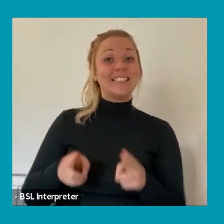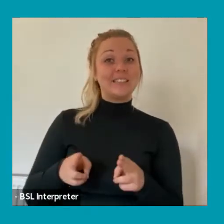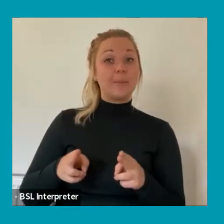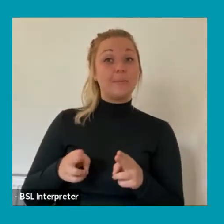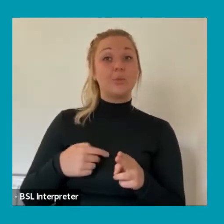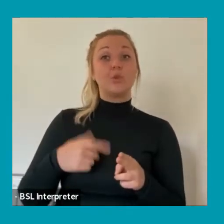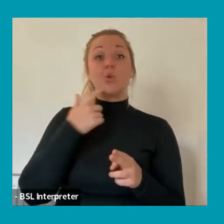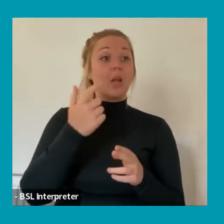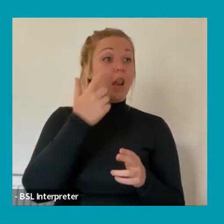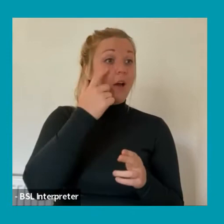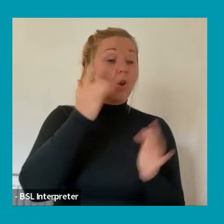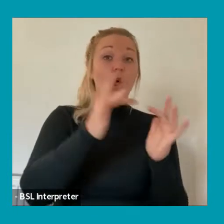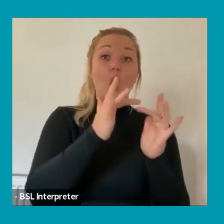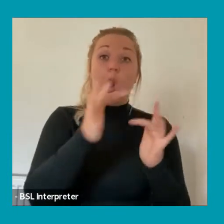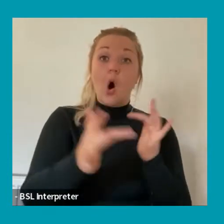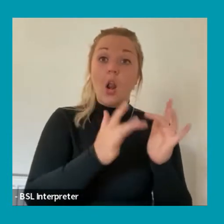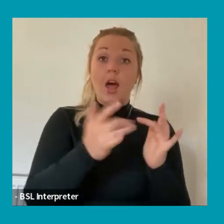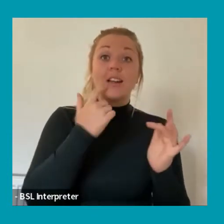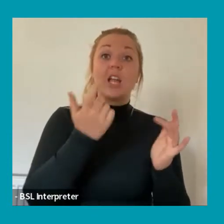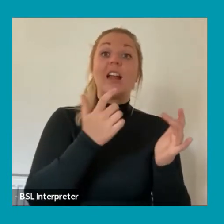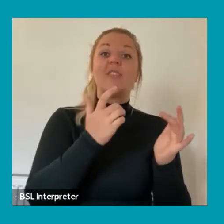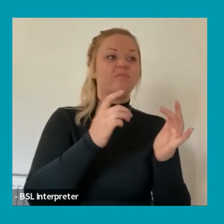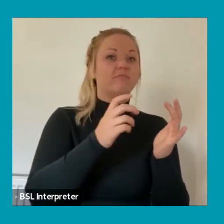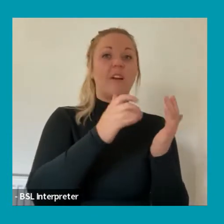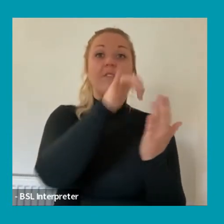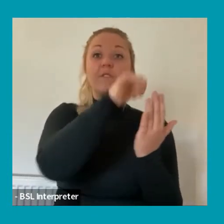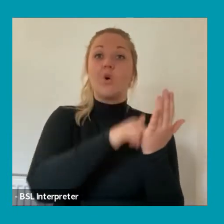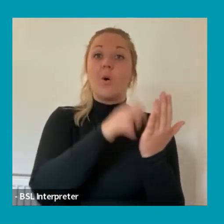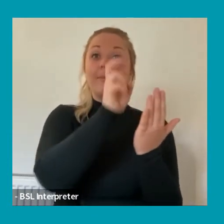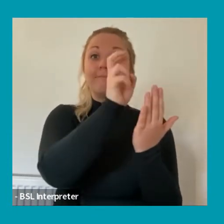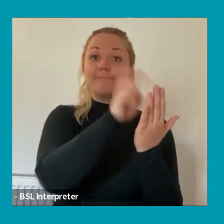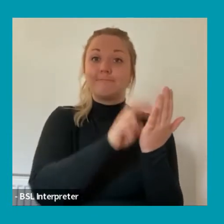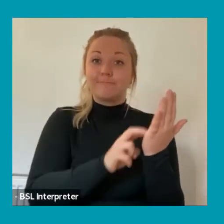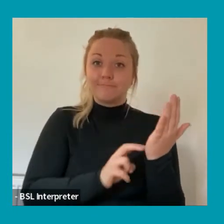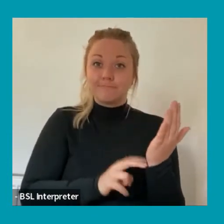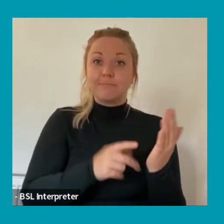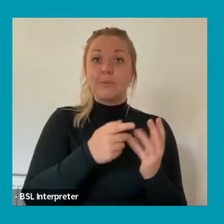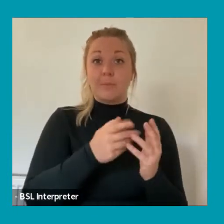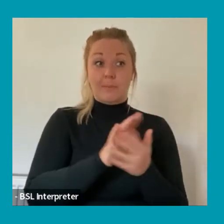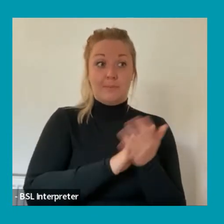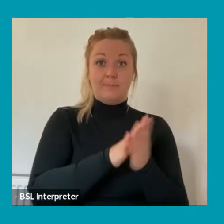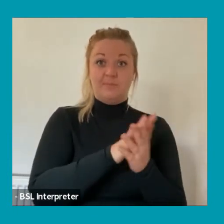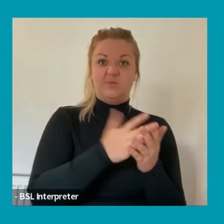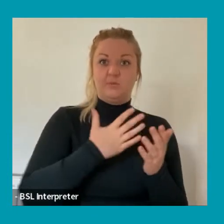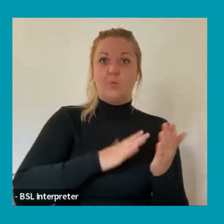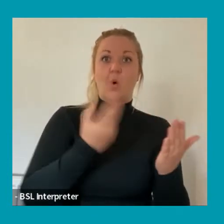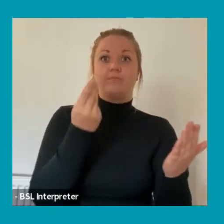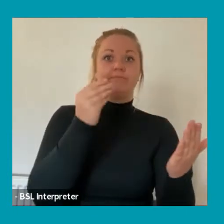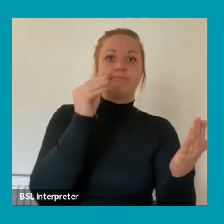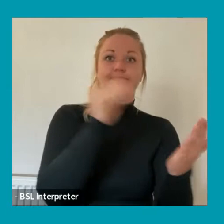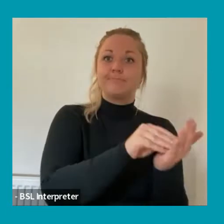You can fill in the form to request an adjustment. It gets logged on the IT system. You get a reference number.